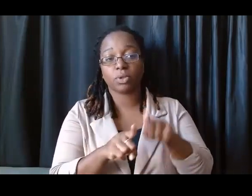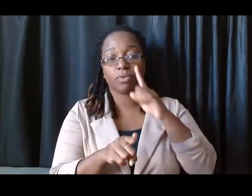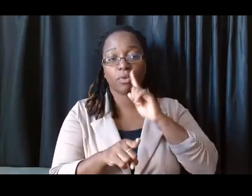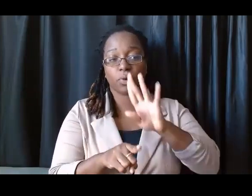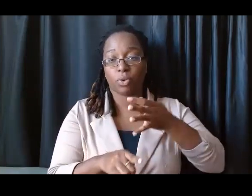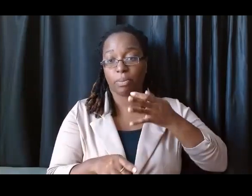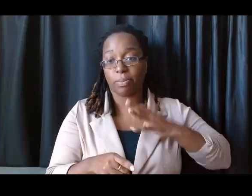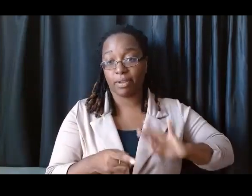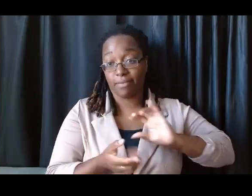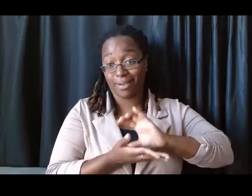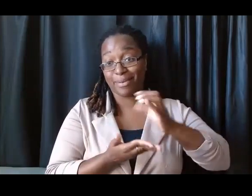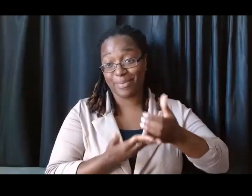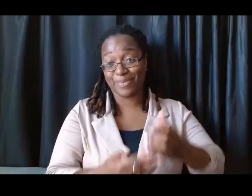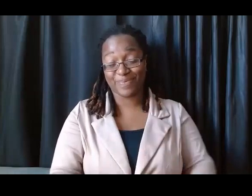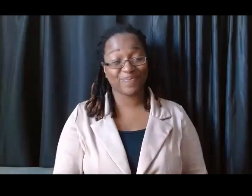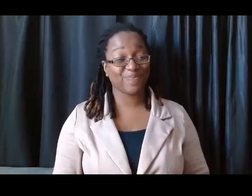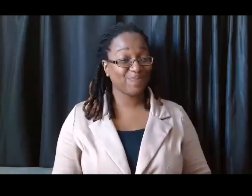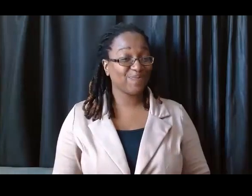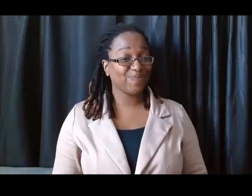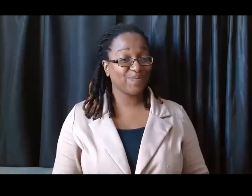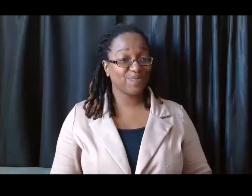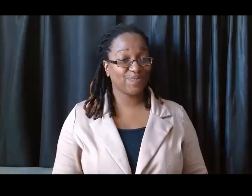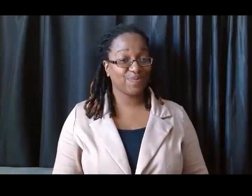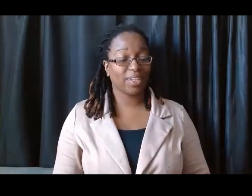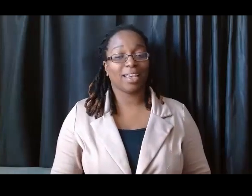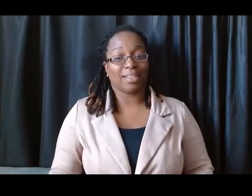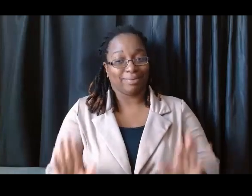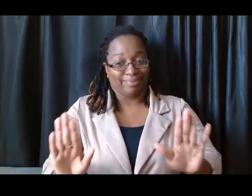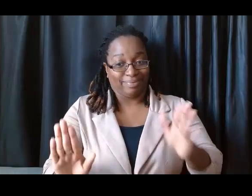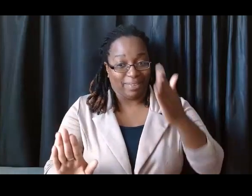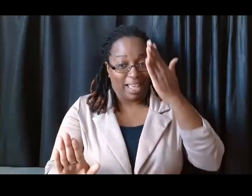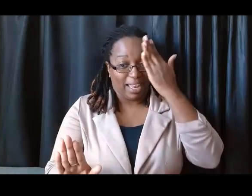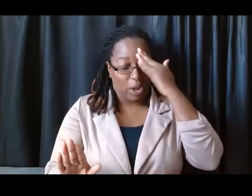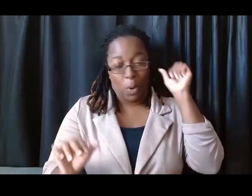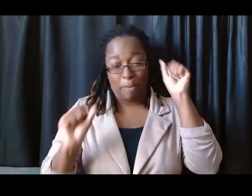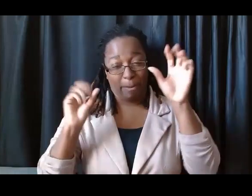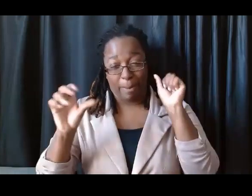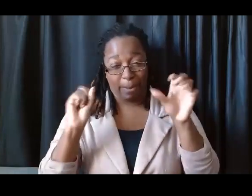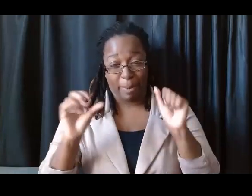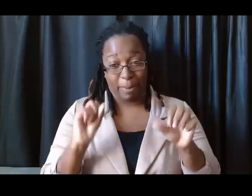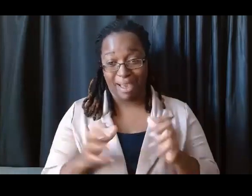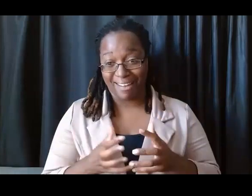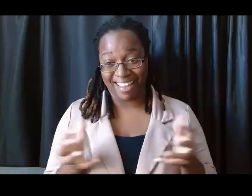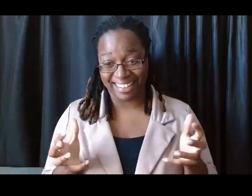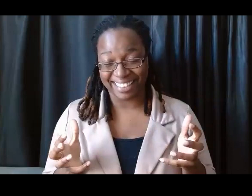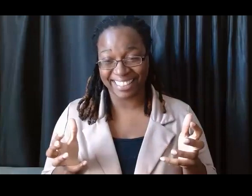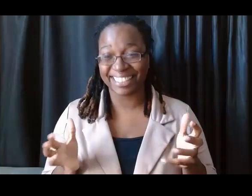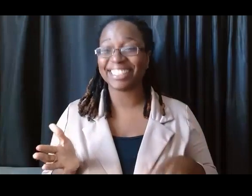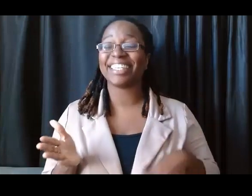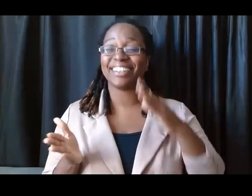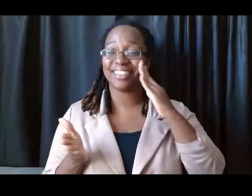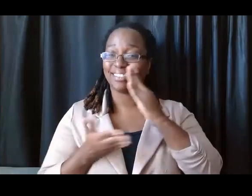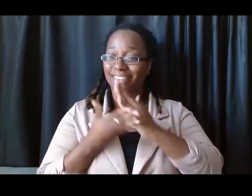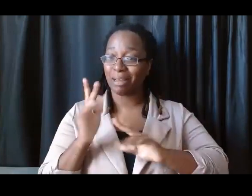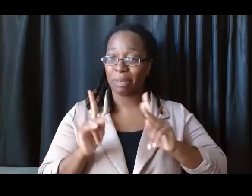Okay. I realize that was a lot. I know there are folks in this webinar who are very knowledgeable about SSI